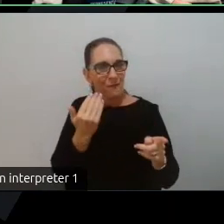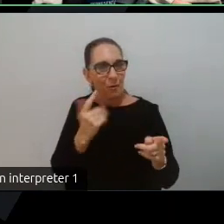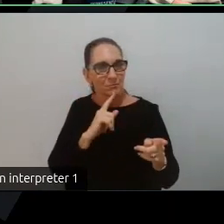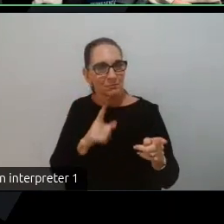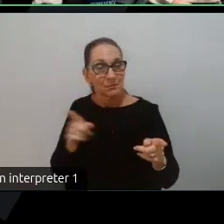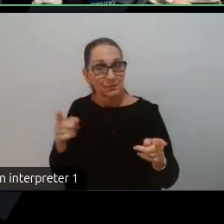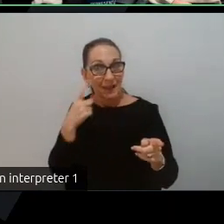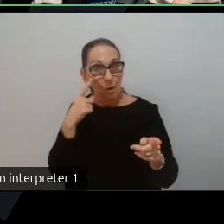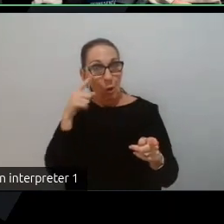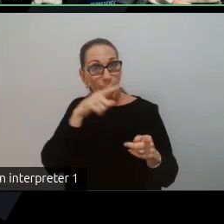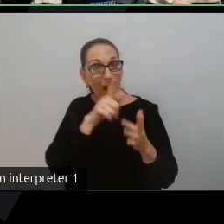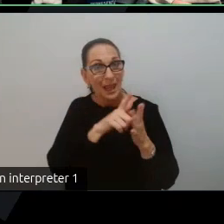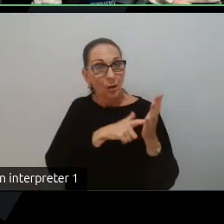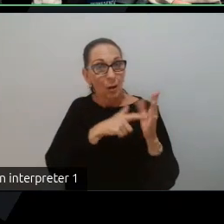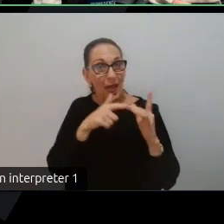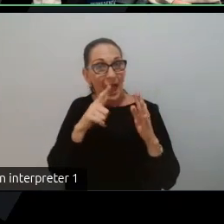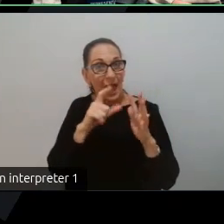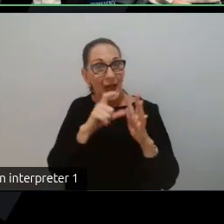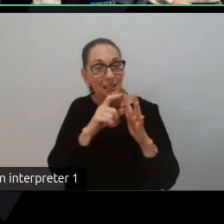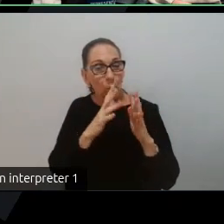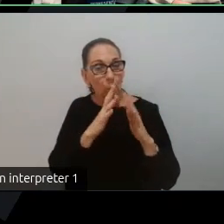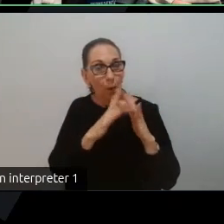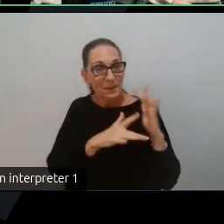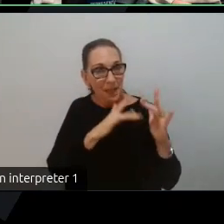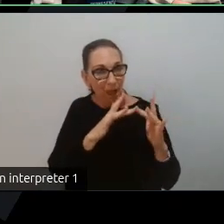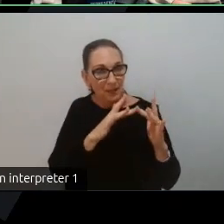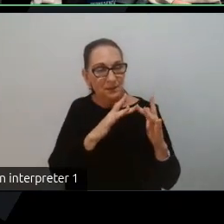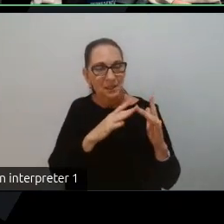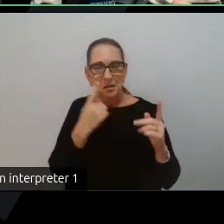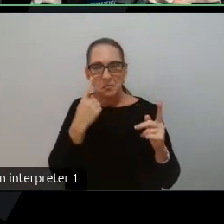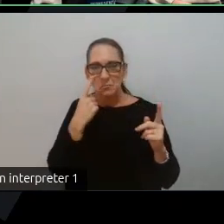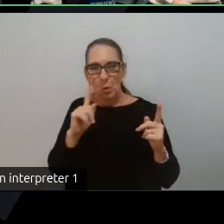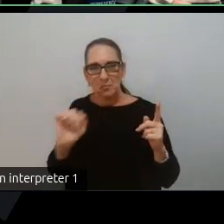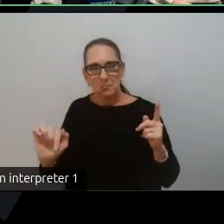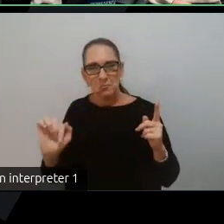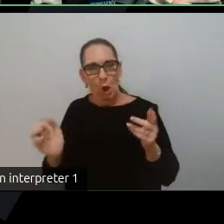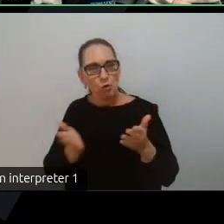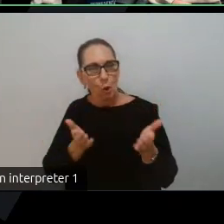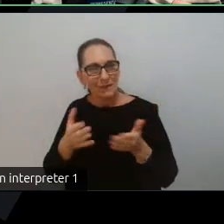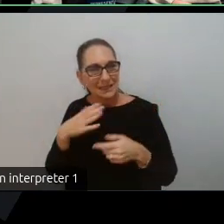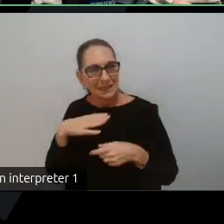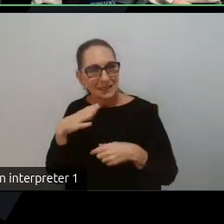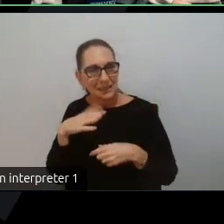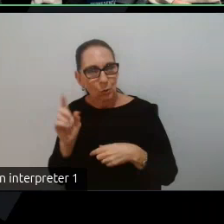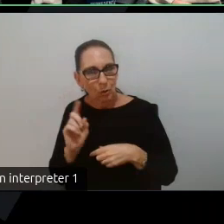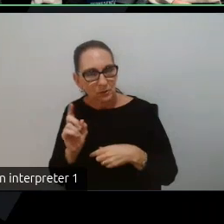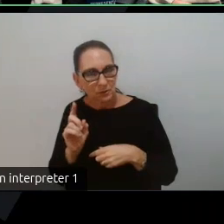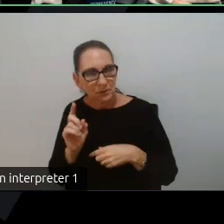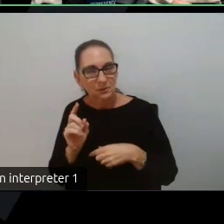might need or what service the client might need. um get some advice and information from